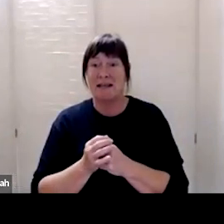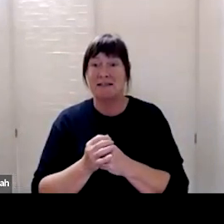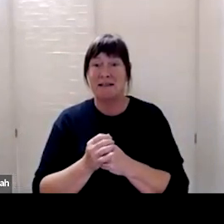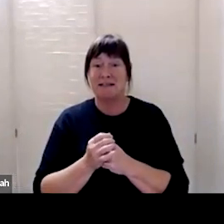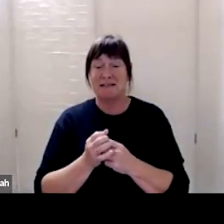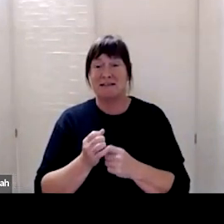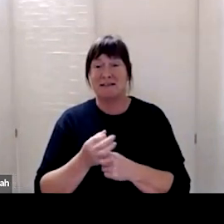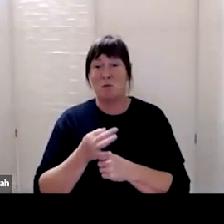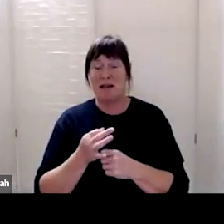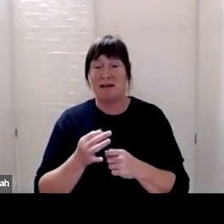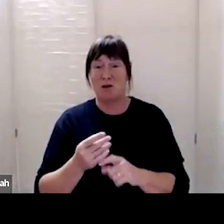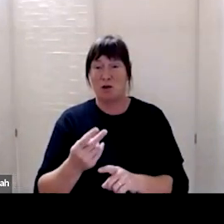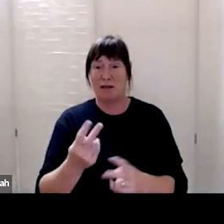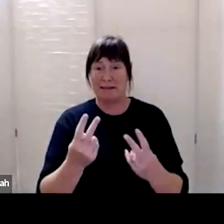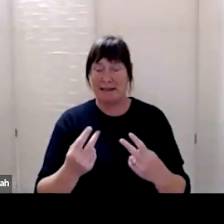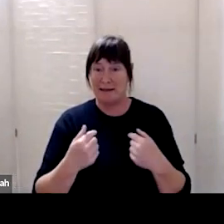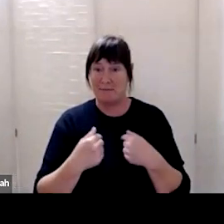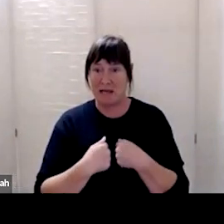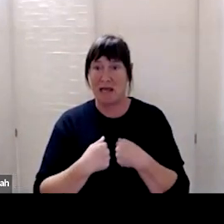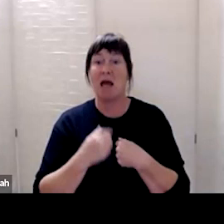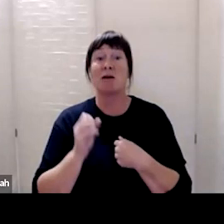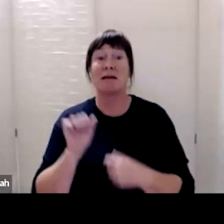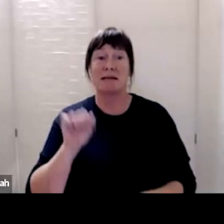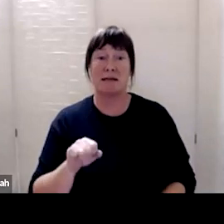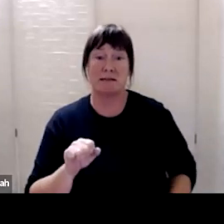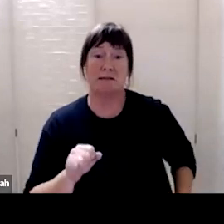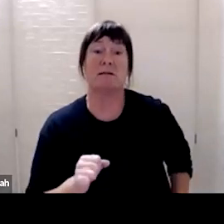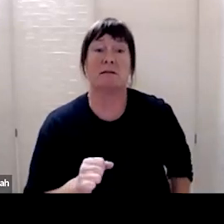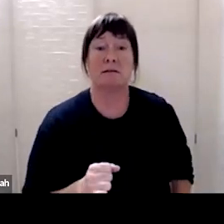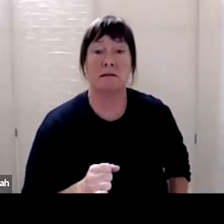Okay, so we do have a number of questions,